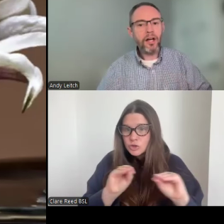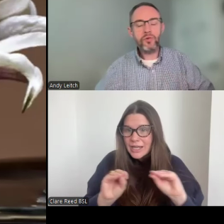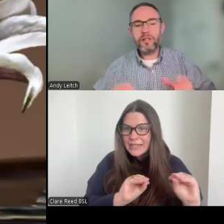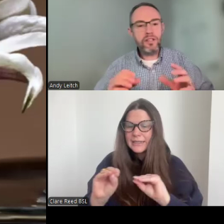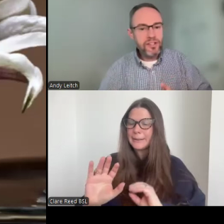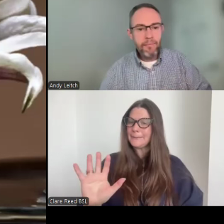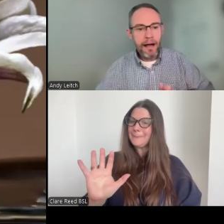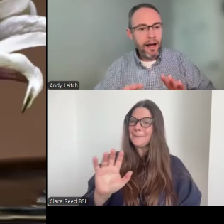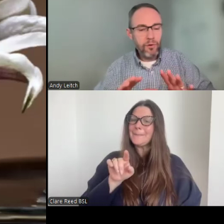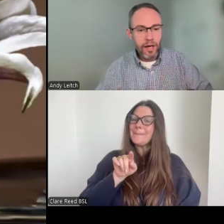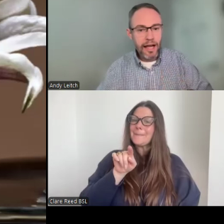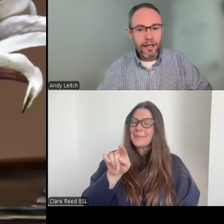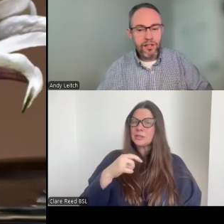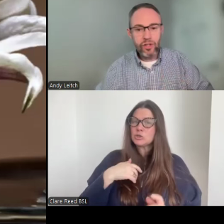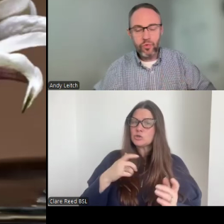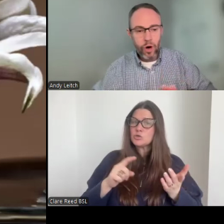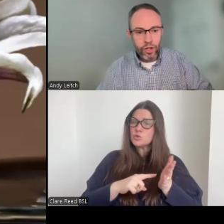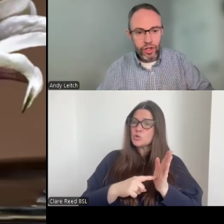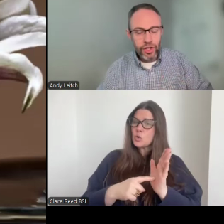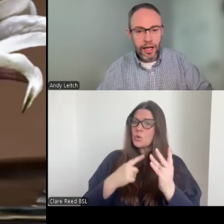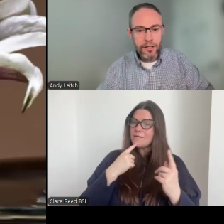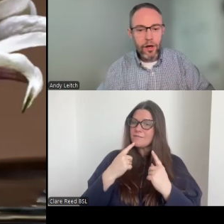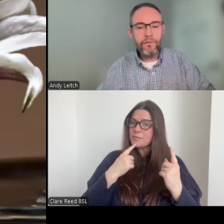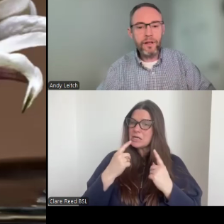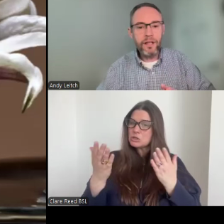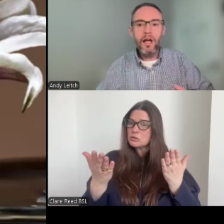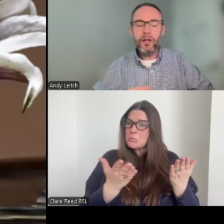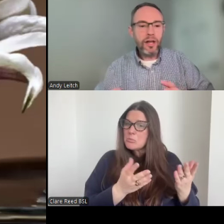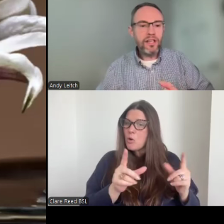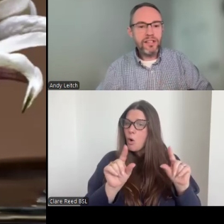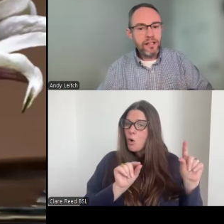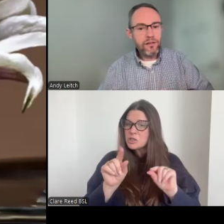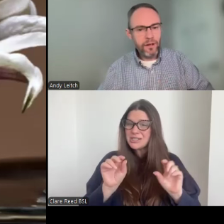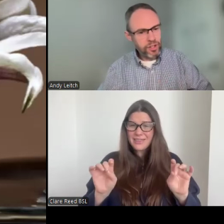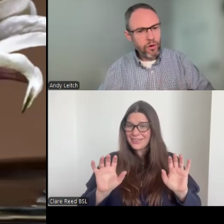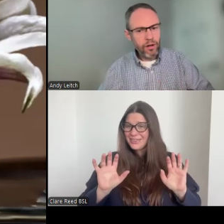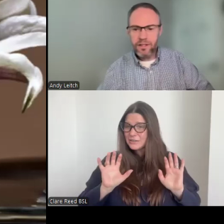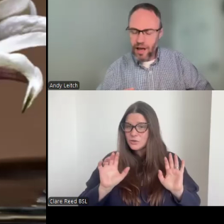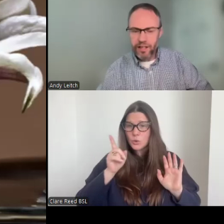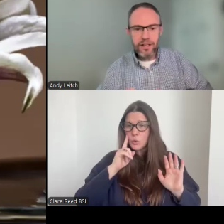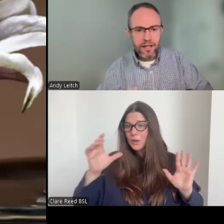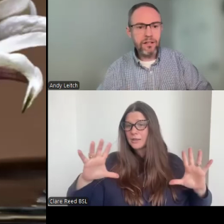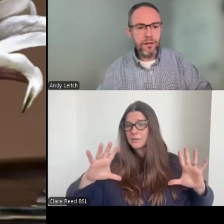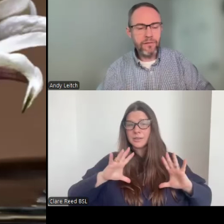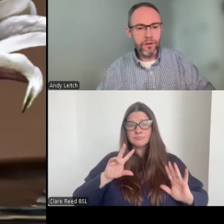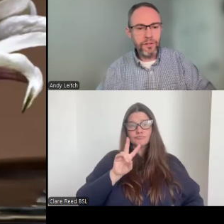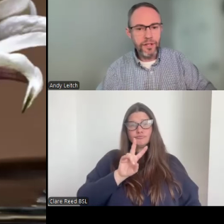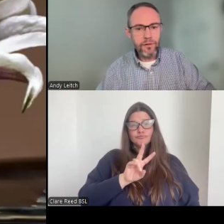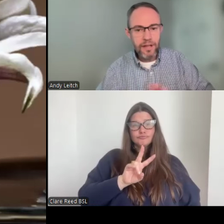I just want you to sit back and relax and just watch and hopefully you'll get a sense of, "Do you know what? This actually isn't too difficult to use."